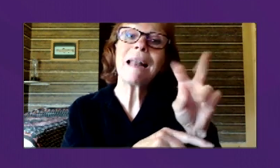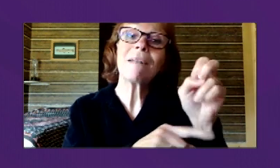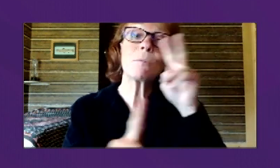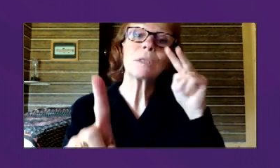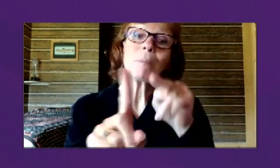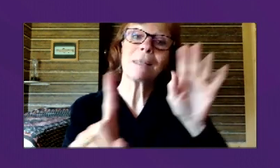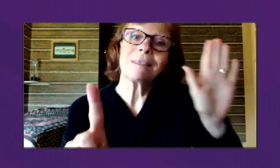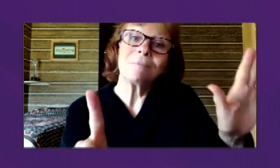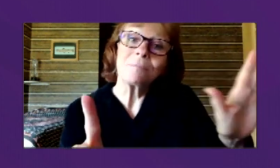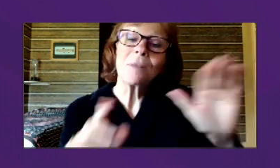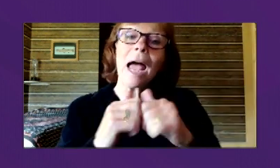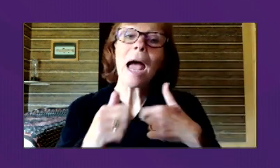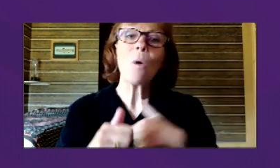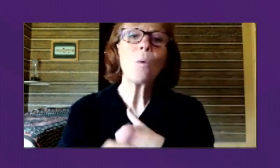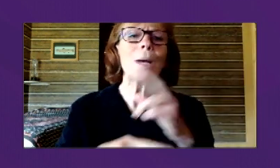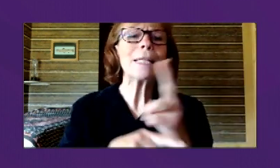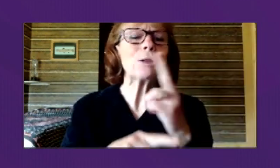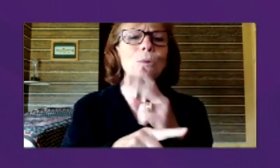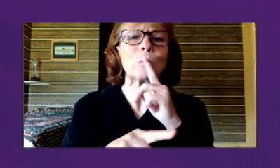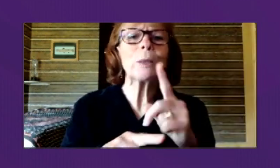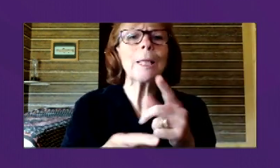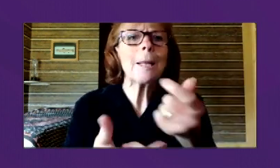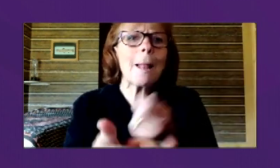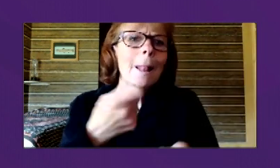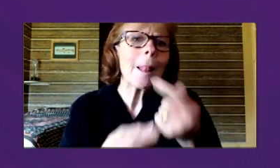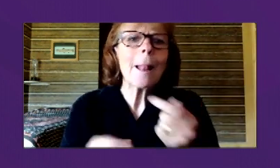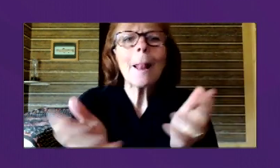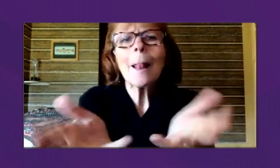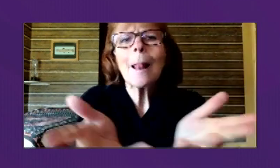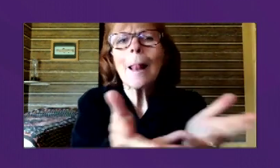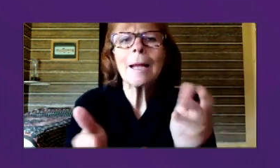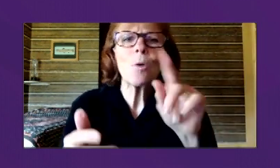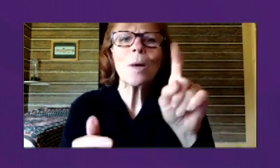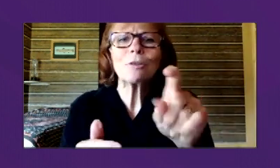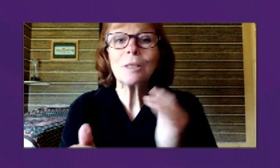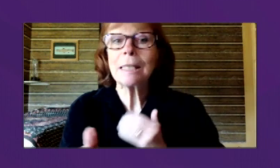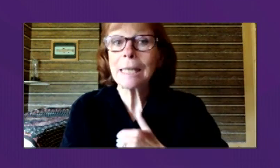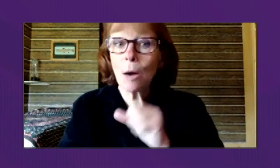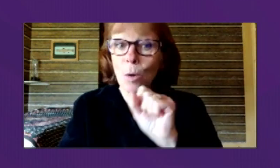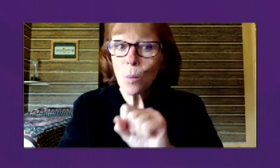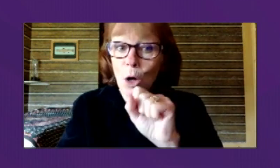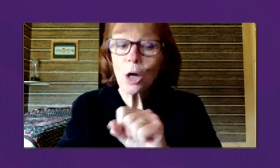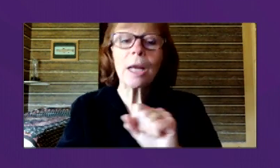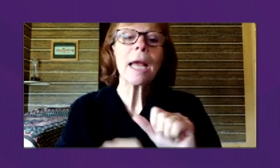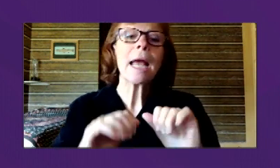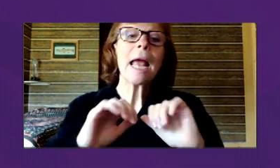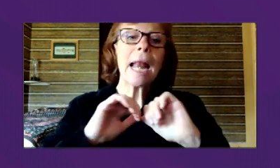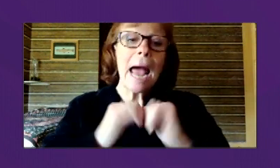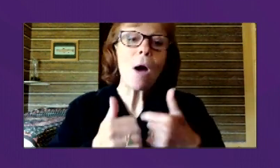questions in our work, and then sharing examples of how we interpret various events. Next slide,